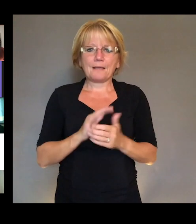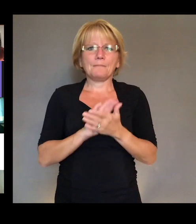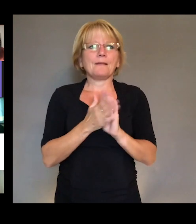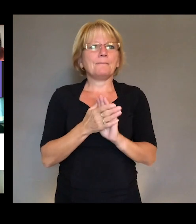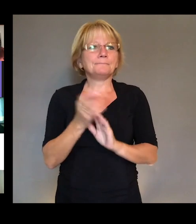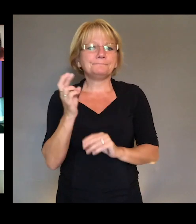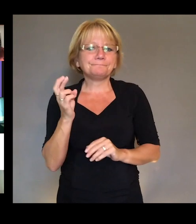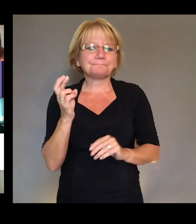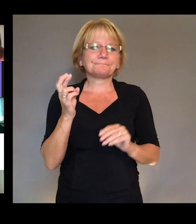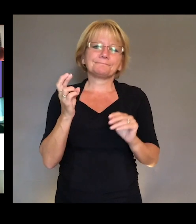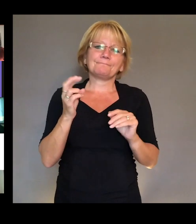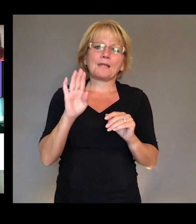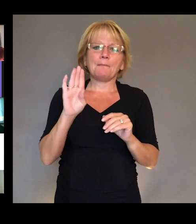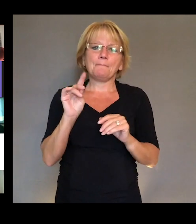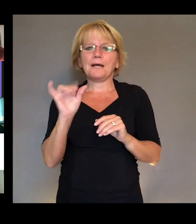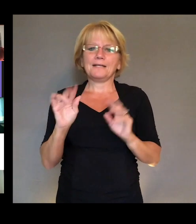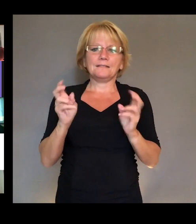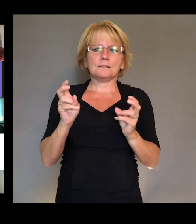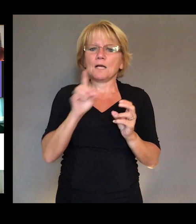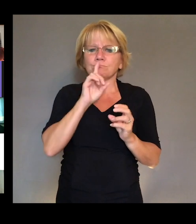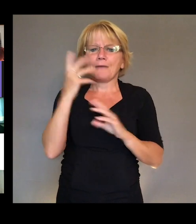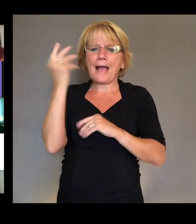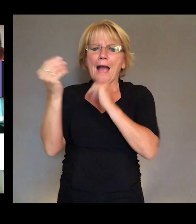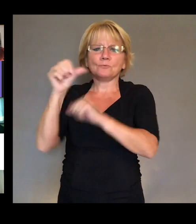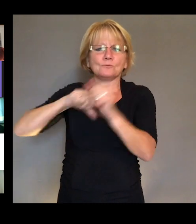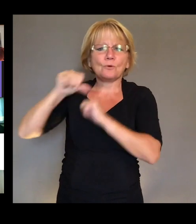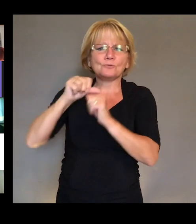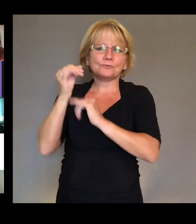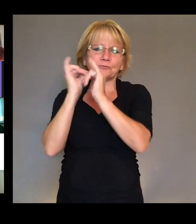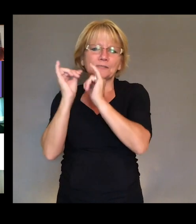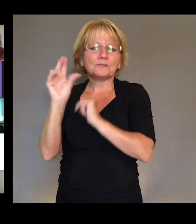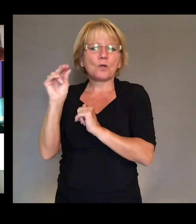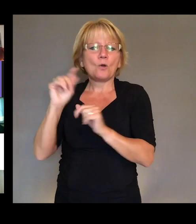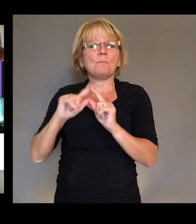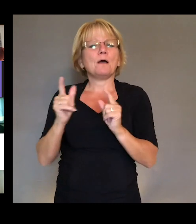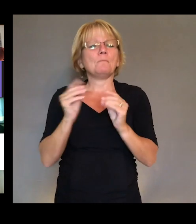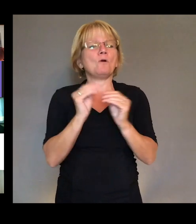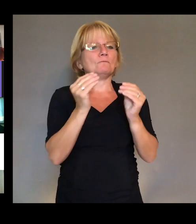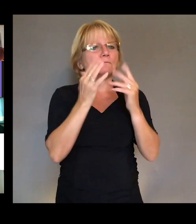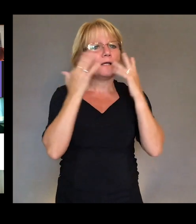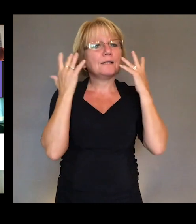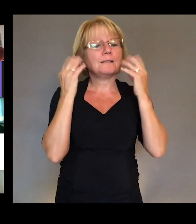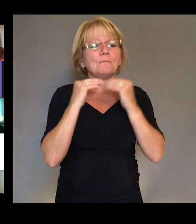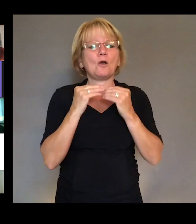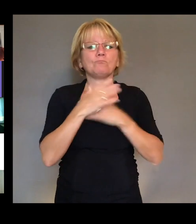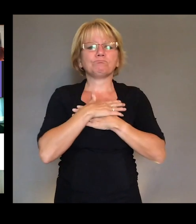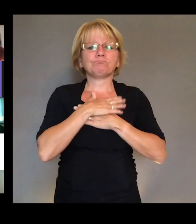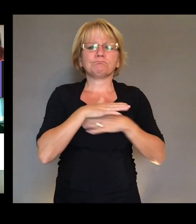We become buddies and I don't like, you know, go out and have drinks with them, but it's just a friendlier and more relaxing